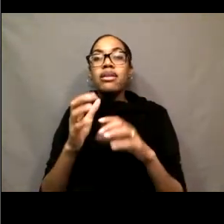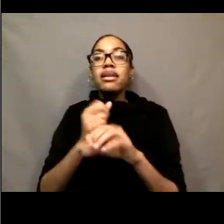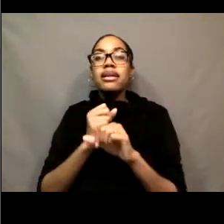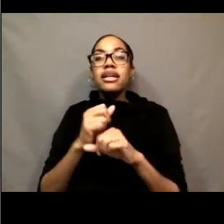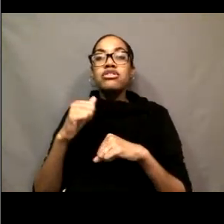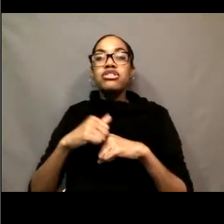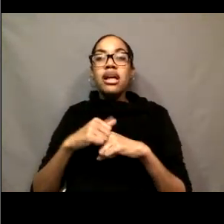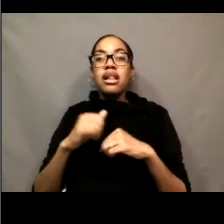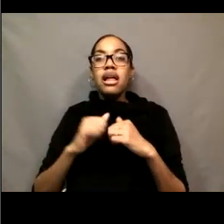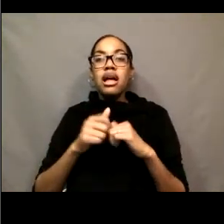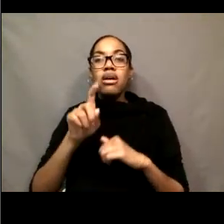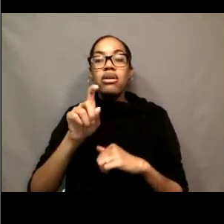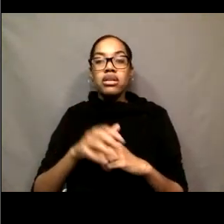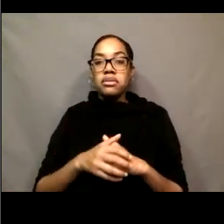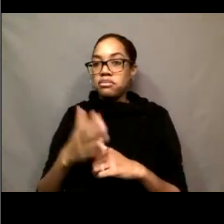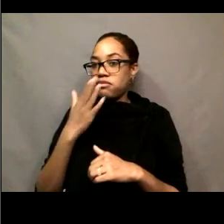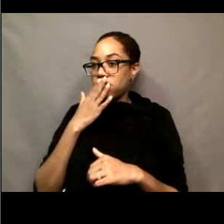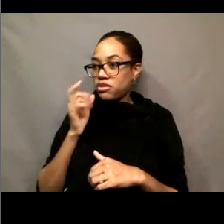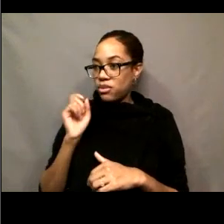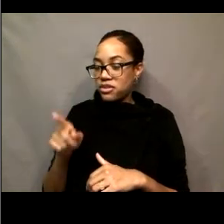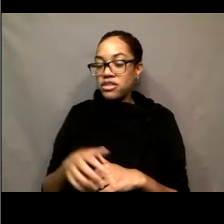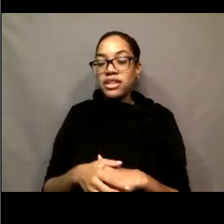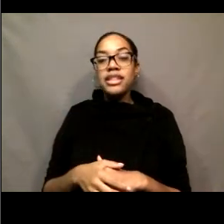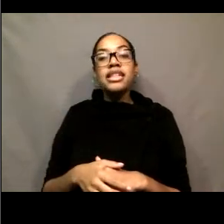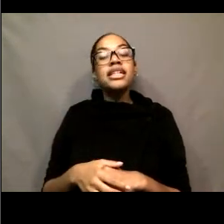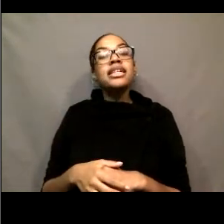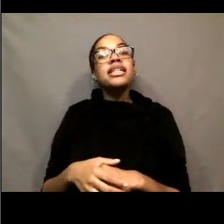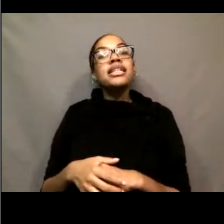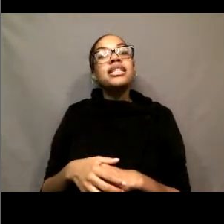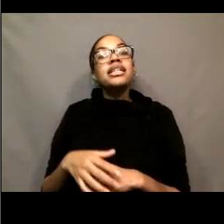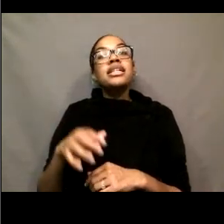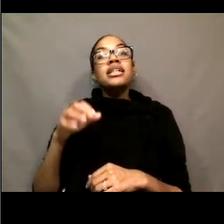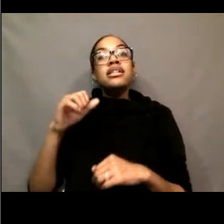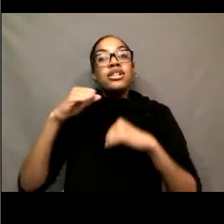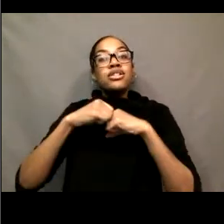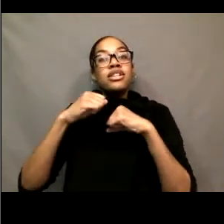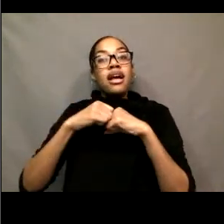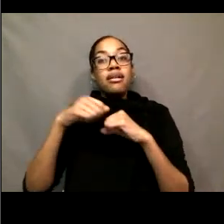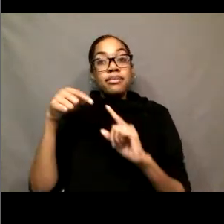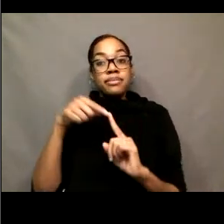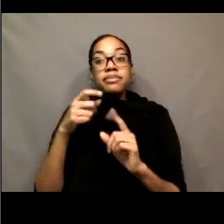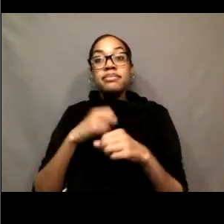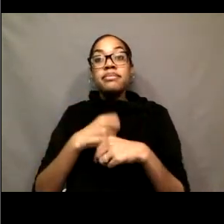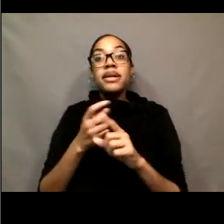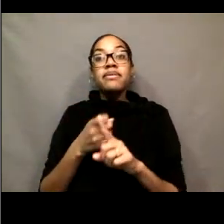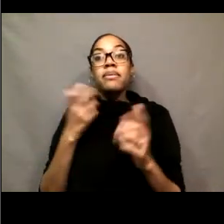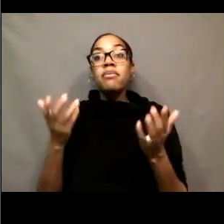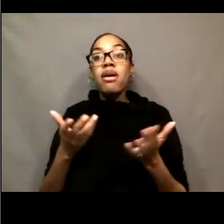Oh, a that's a good question. So their shells are made from calcium